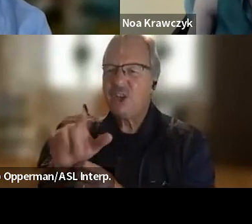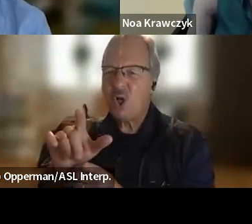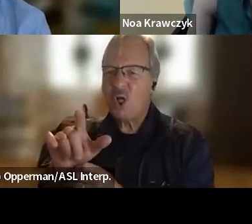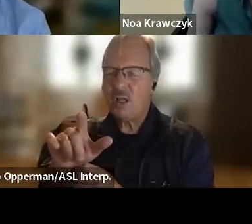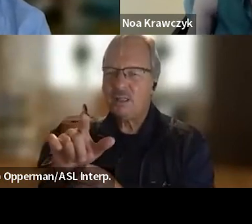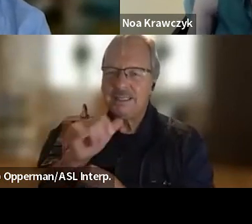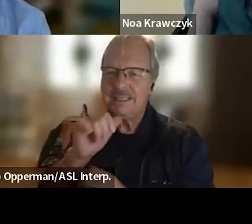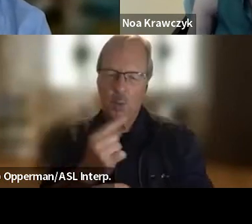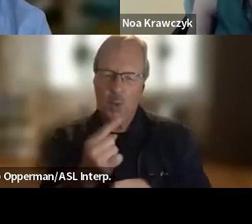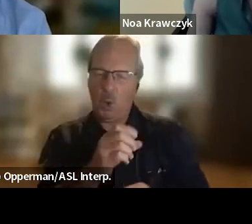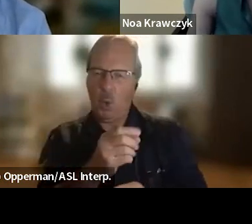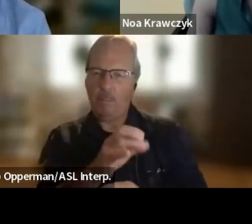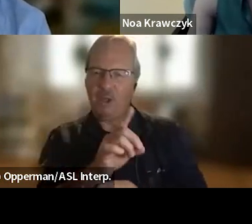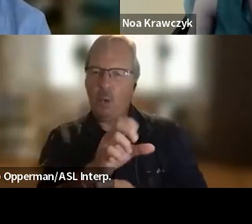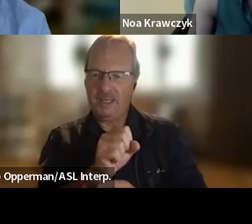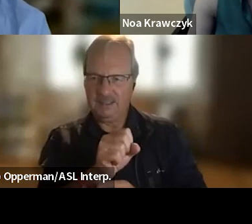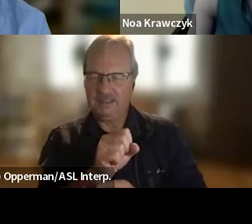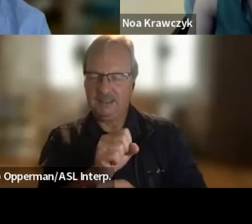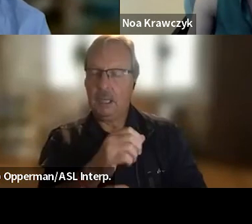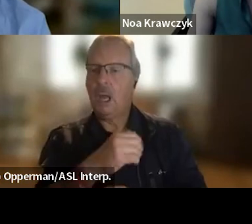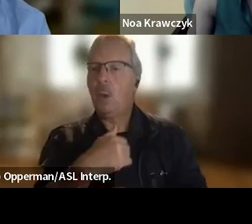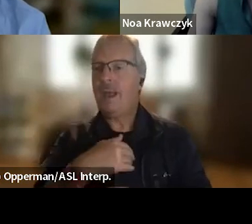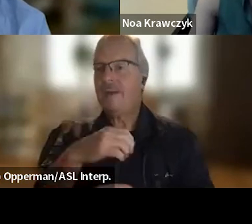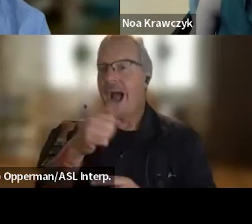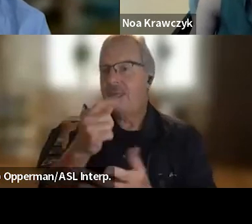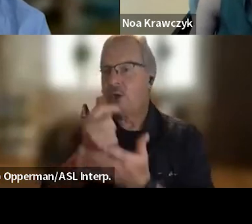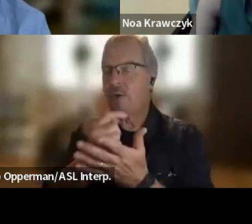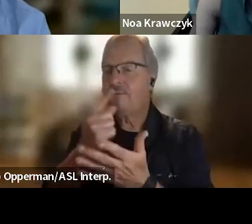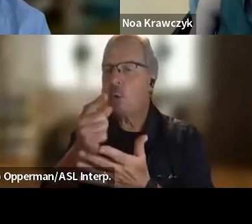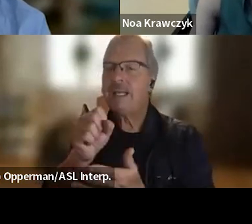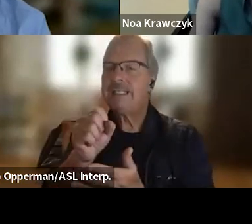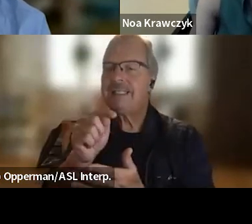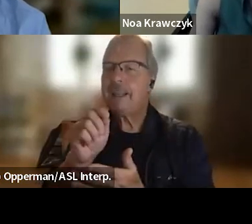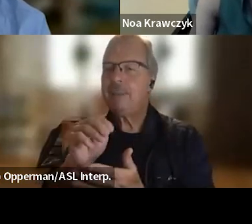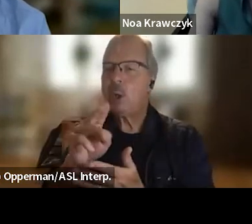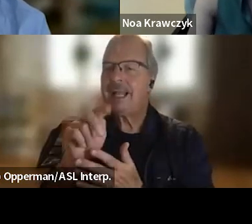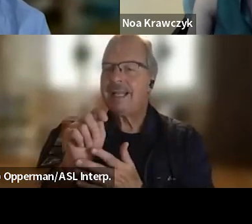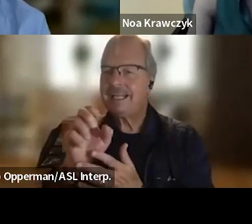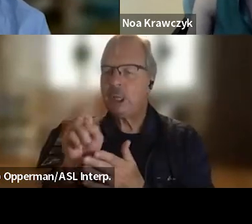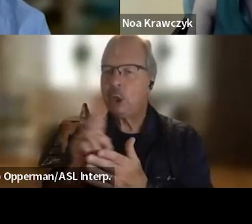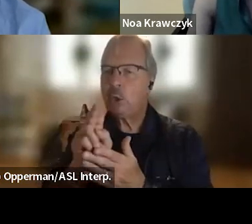We do have other treatments for stimulant use, but they are not as straightforward.